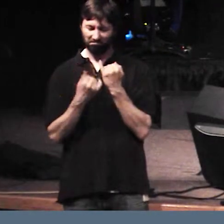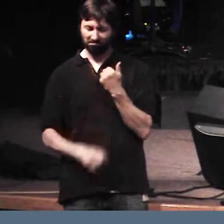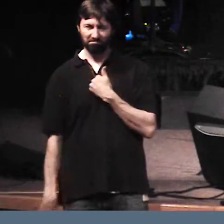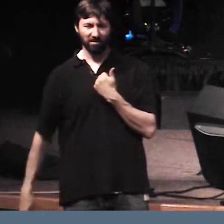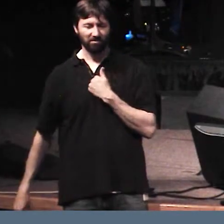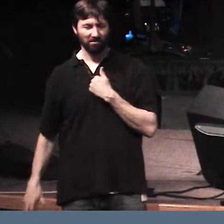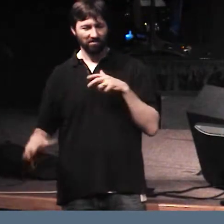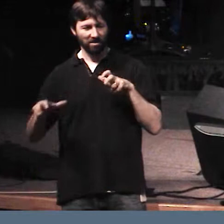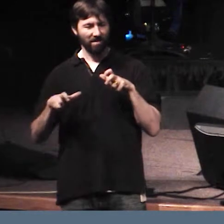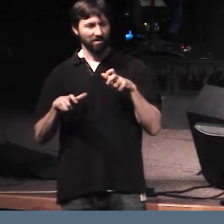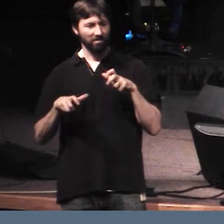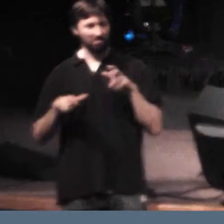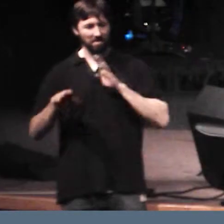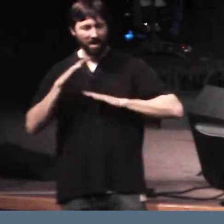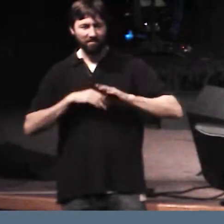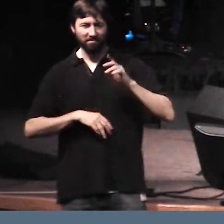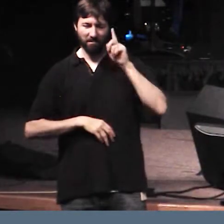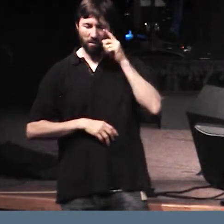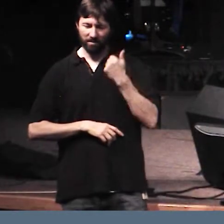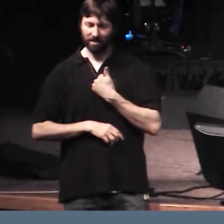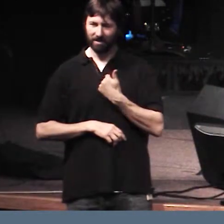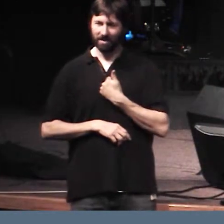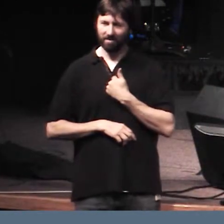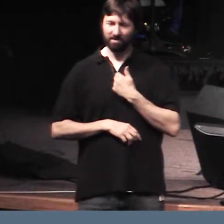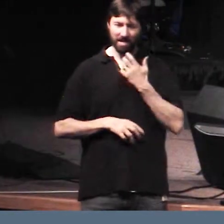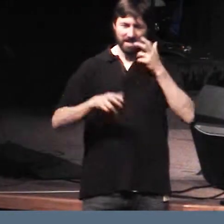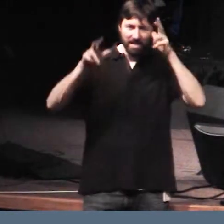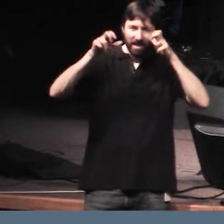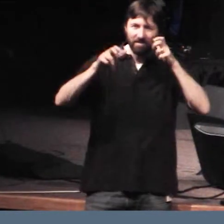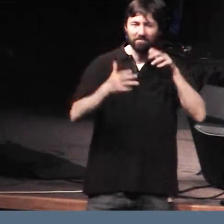right in their own eyes and what was evil in the sight of the Lord